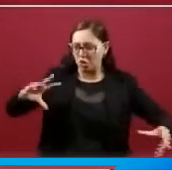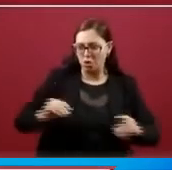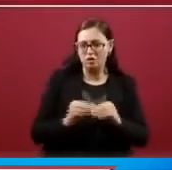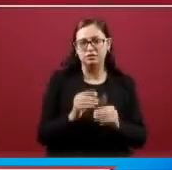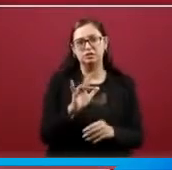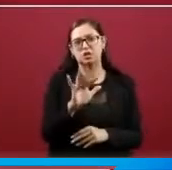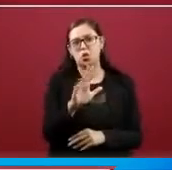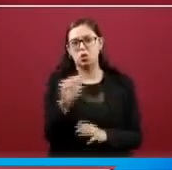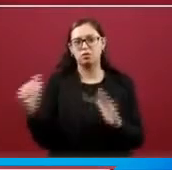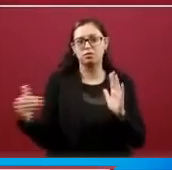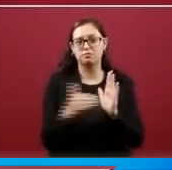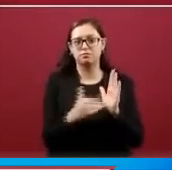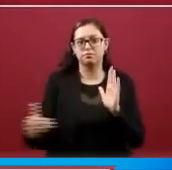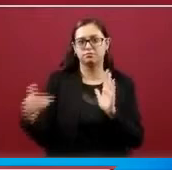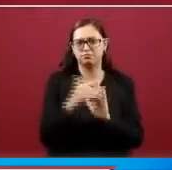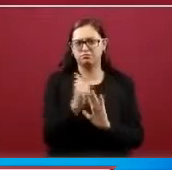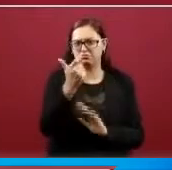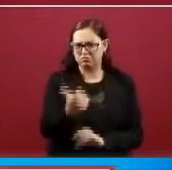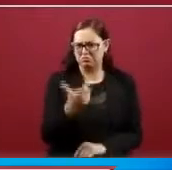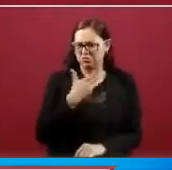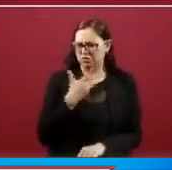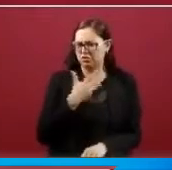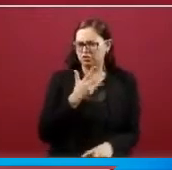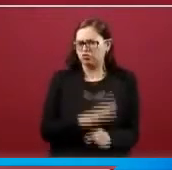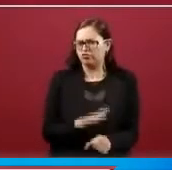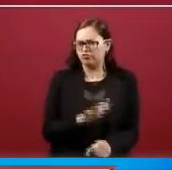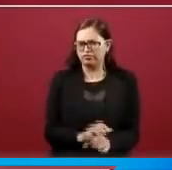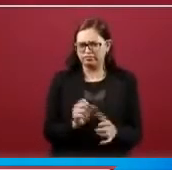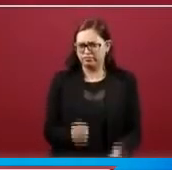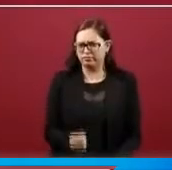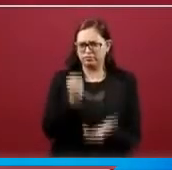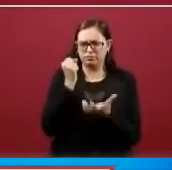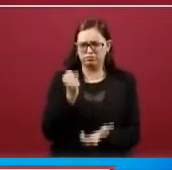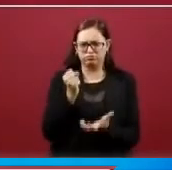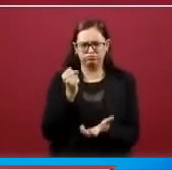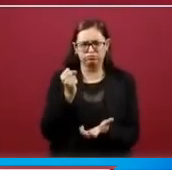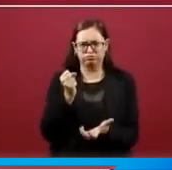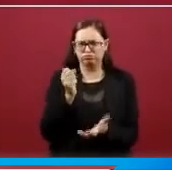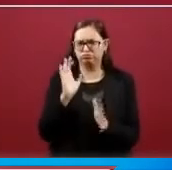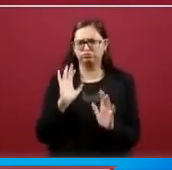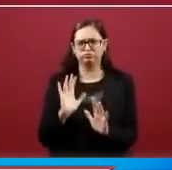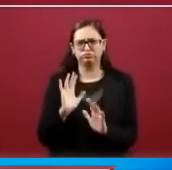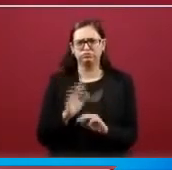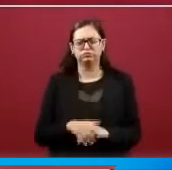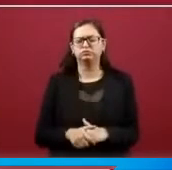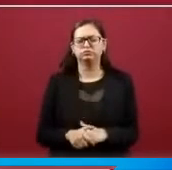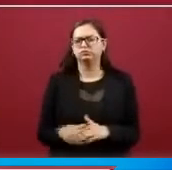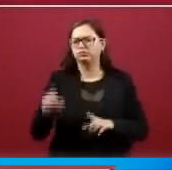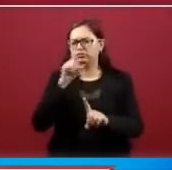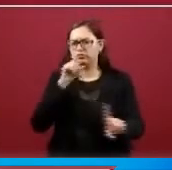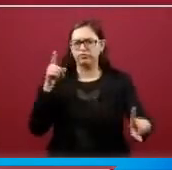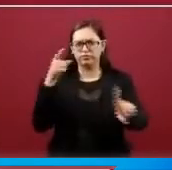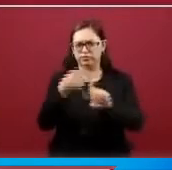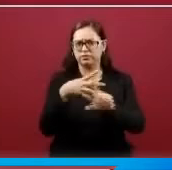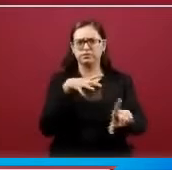there was confusion with the Undersecretary of Finance but he reiterates that he works as a team and there is no confrontation within his work group